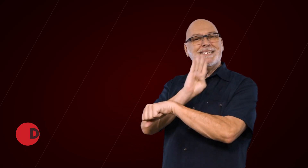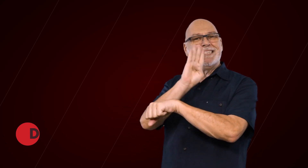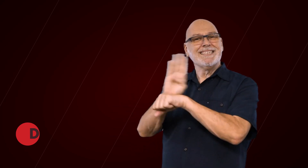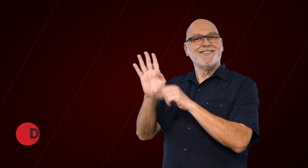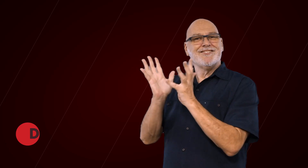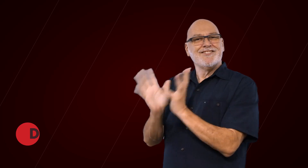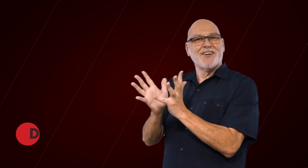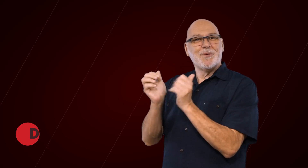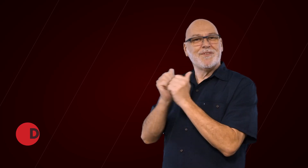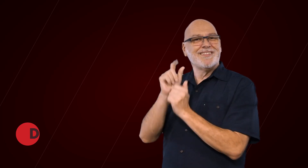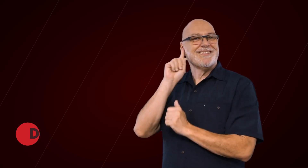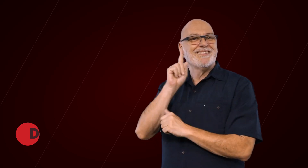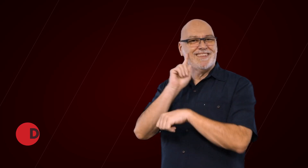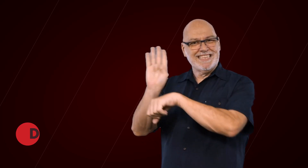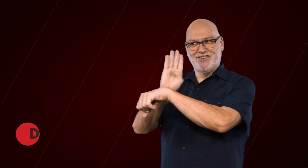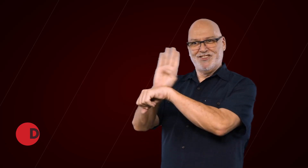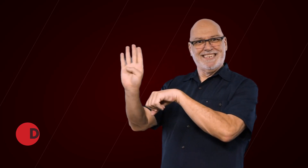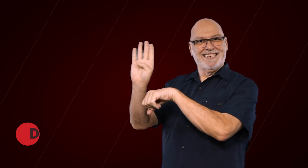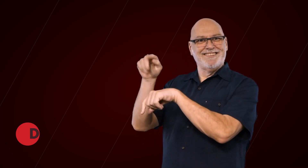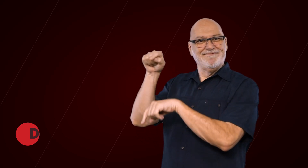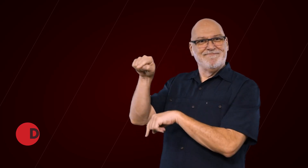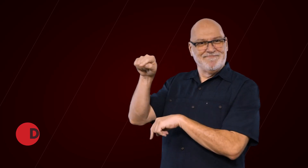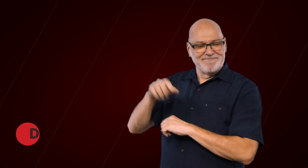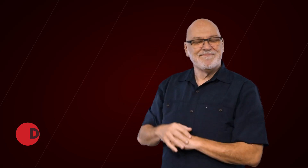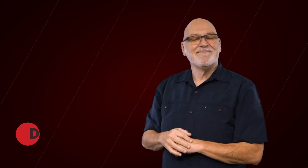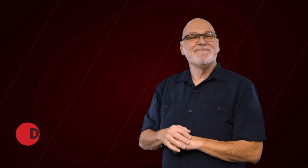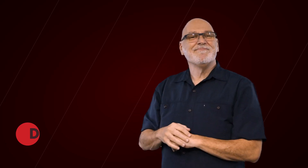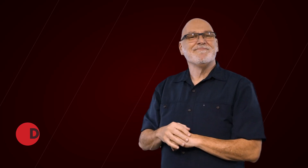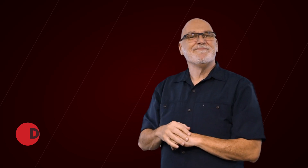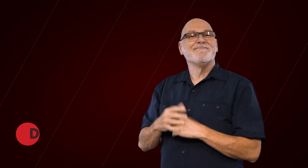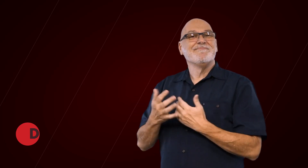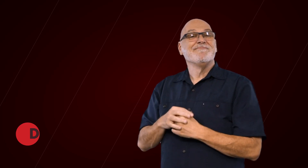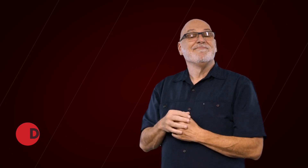a "BizChat with Deaf Entrepreneurs".